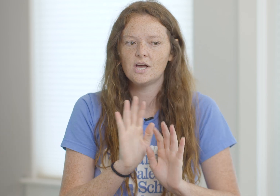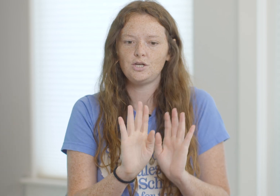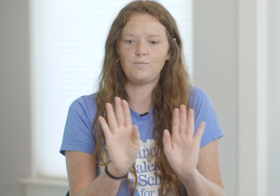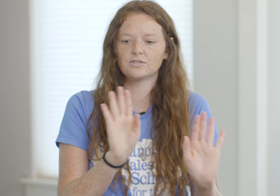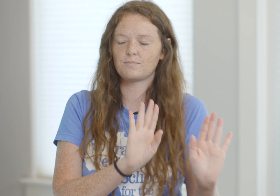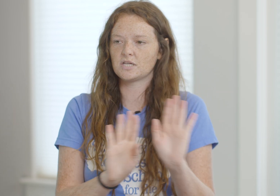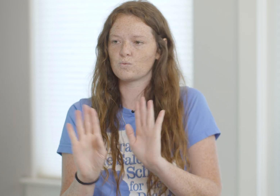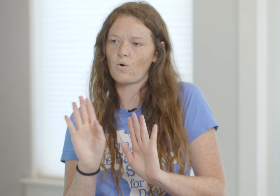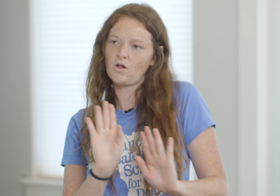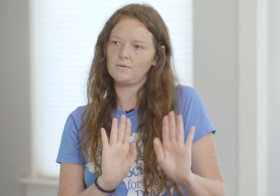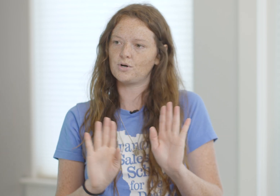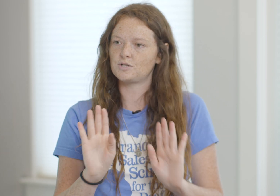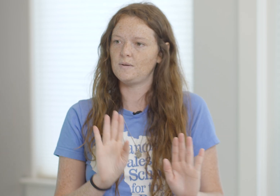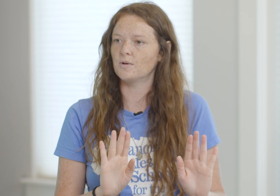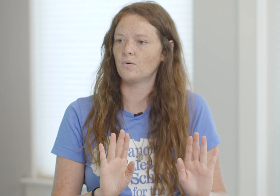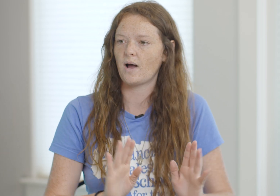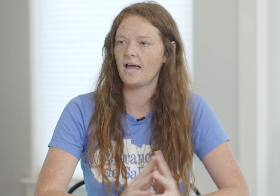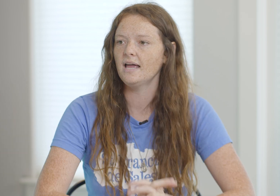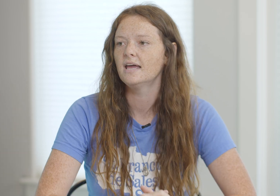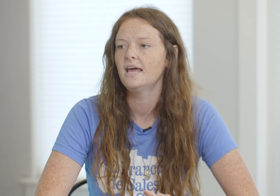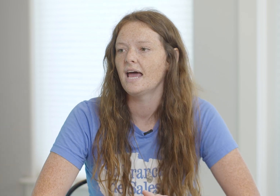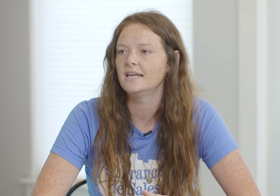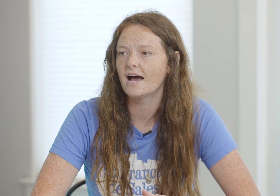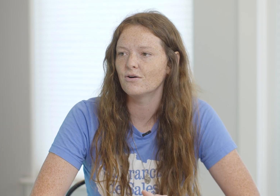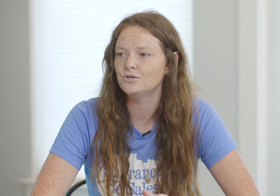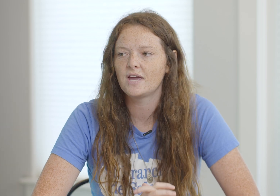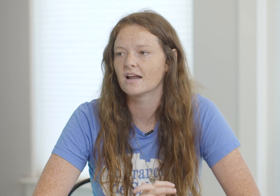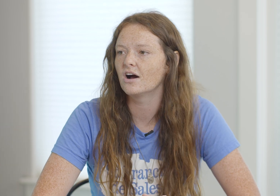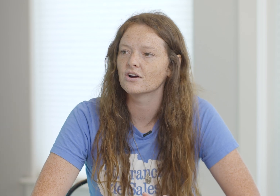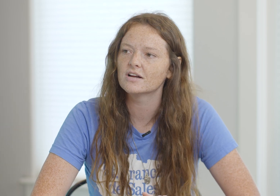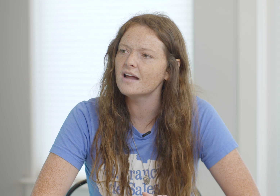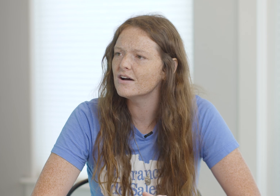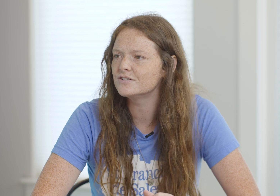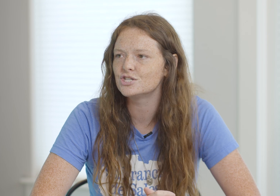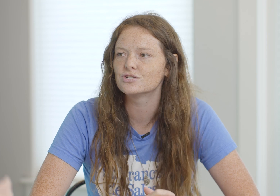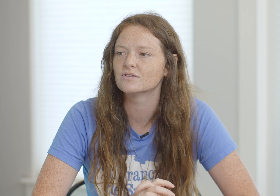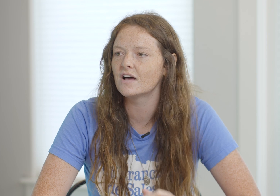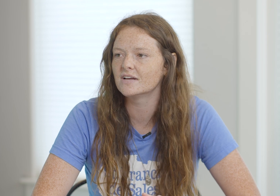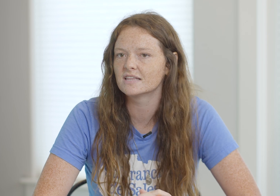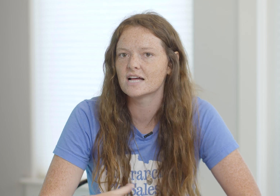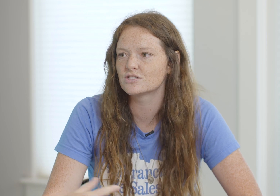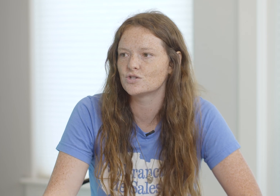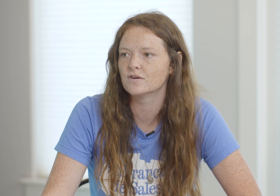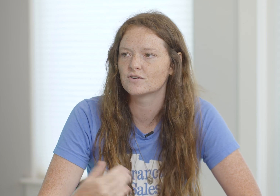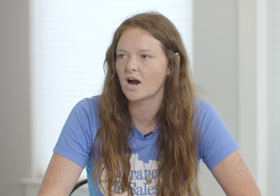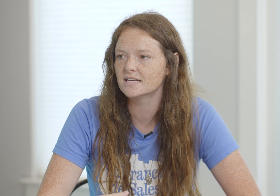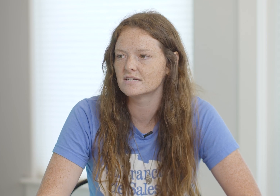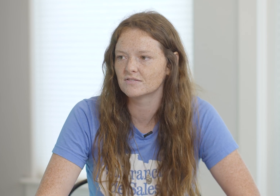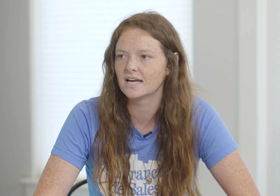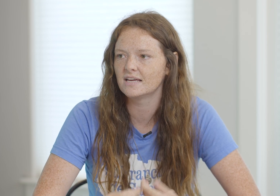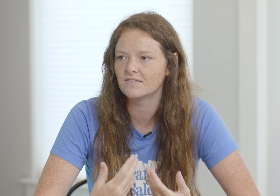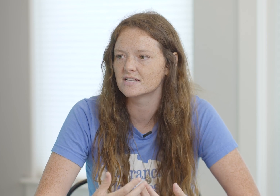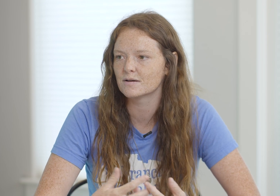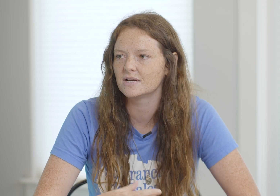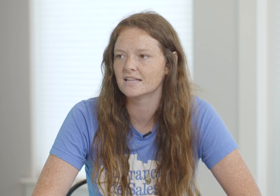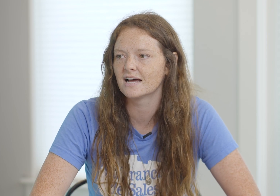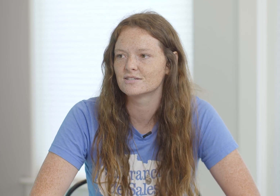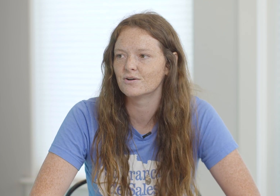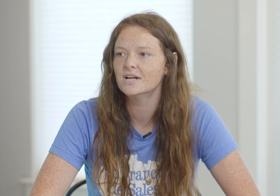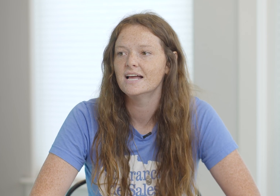You build up this wall and push people away and now you can't hug her enough. And she's so loving. And that's the joy of Christ of like giving somebody that so